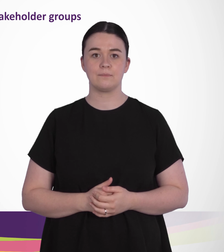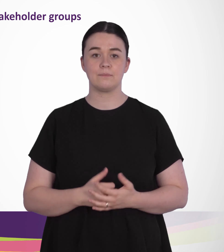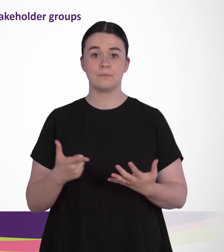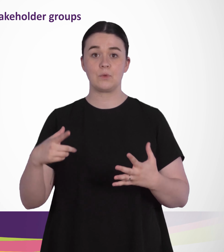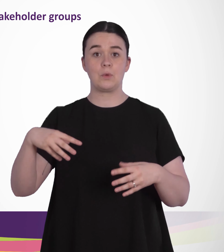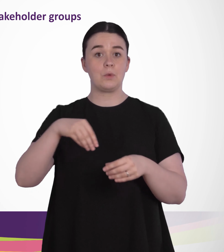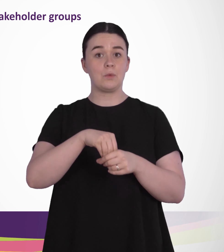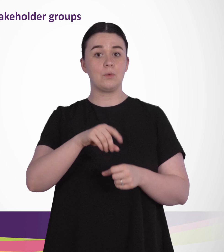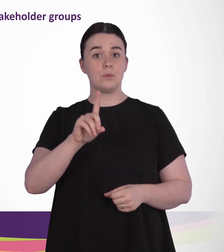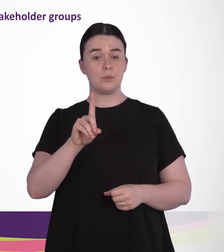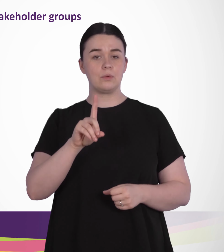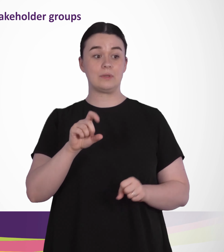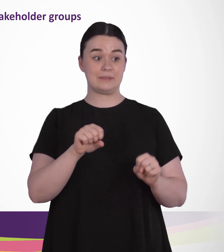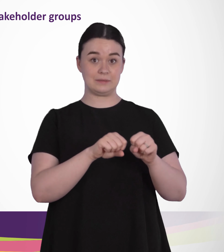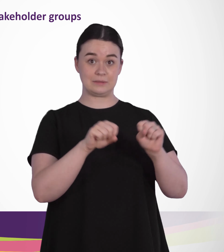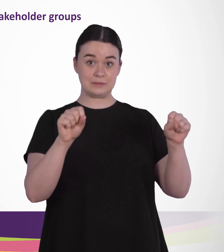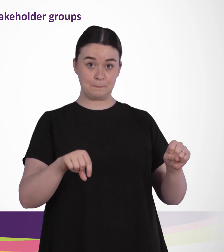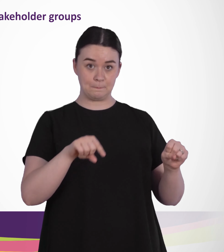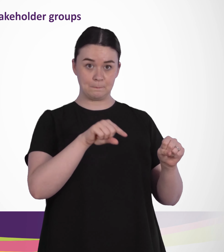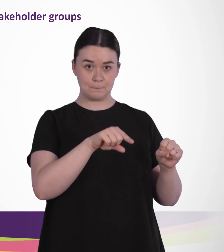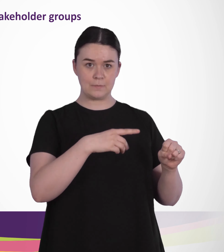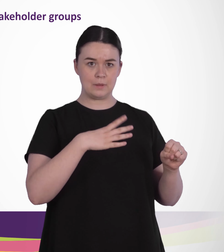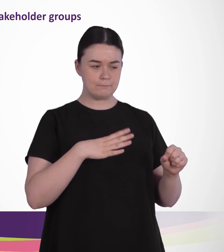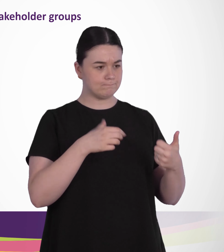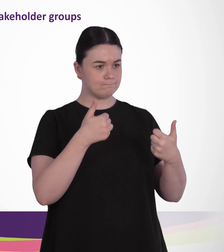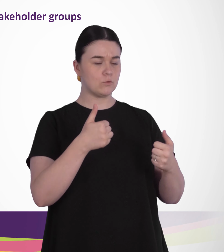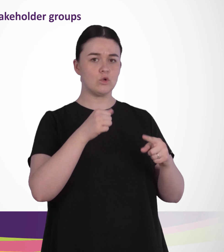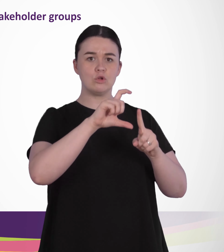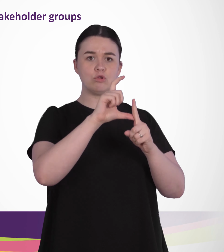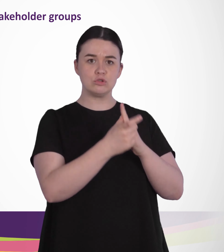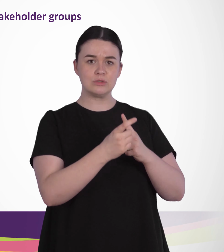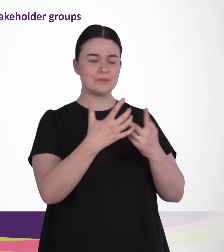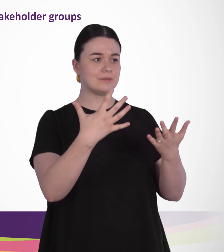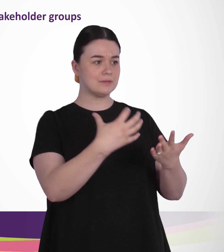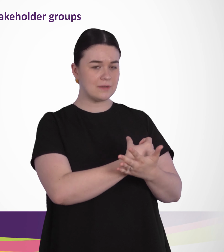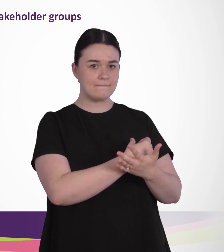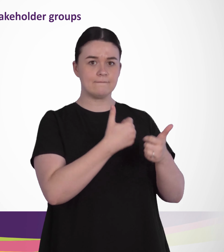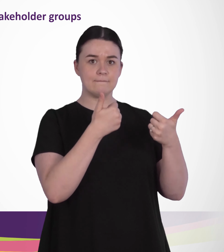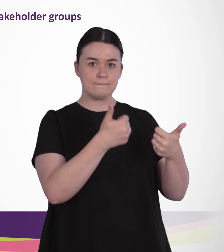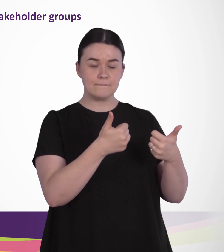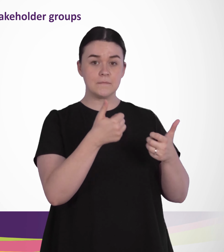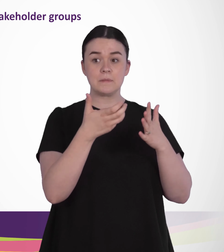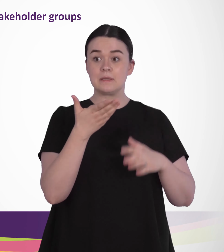This includes making the system culturally safe, listening to the needs and wants of